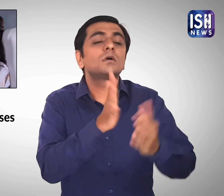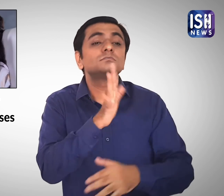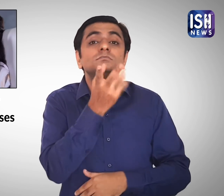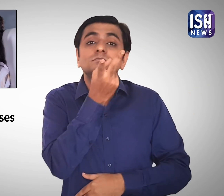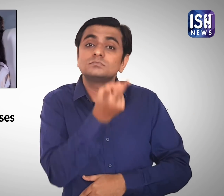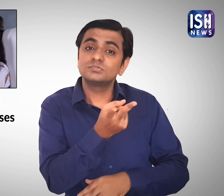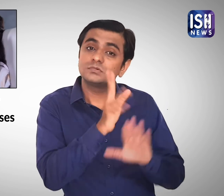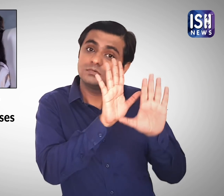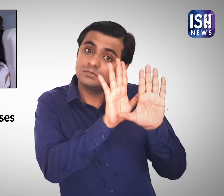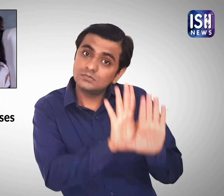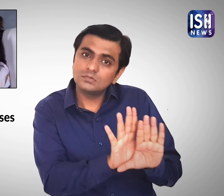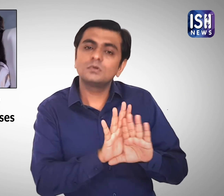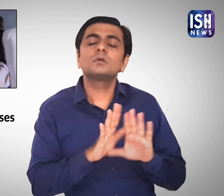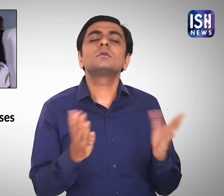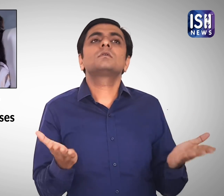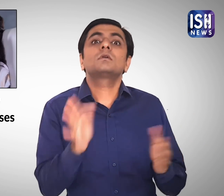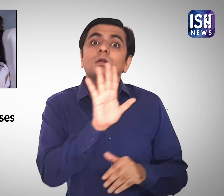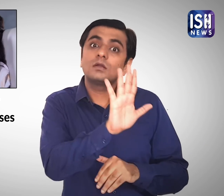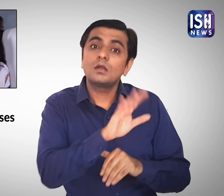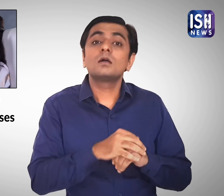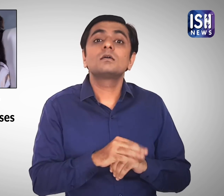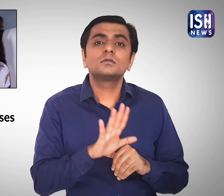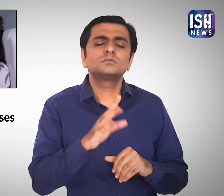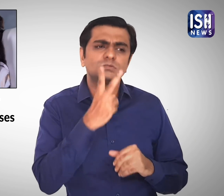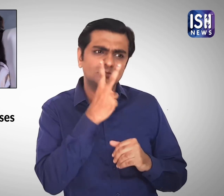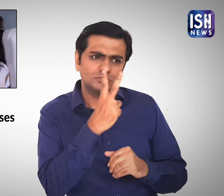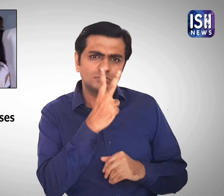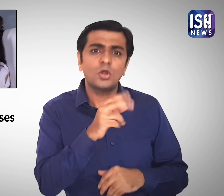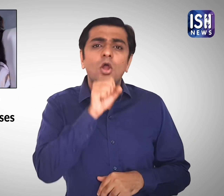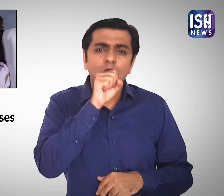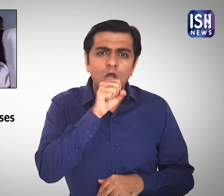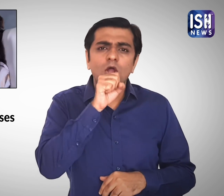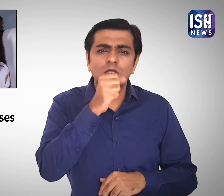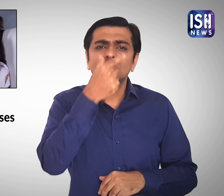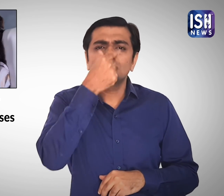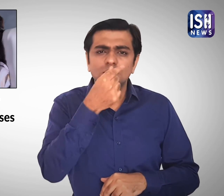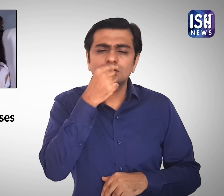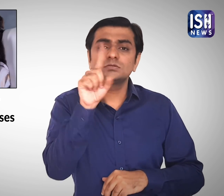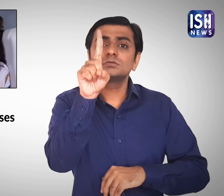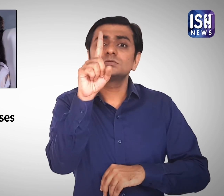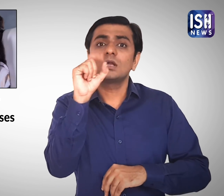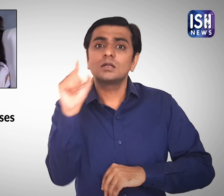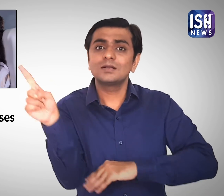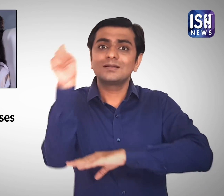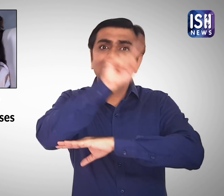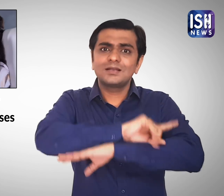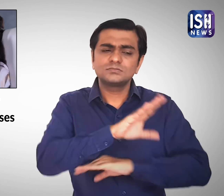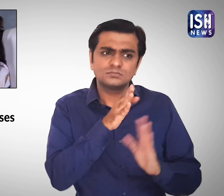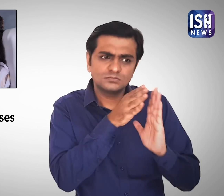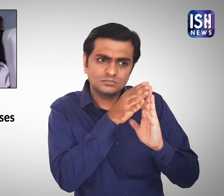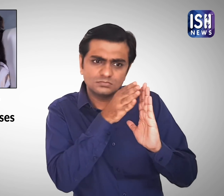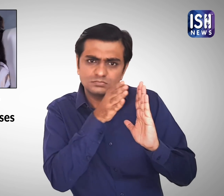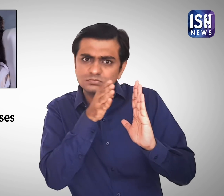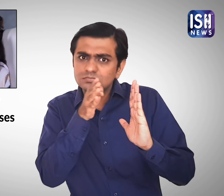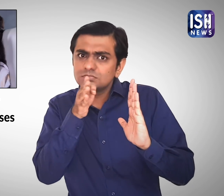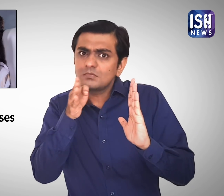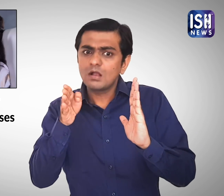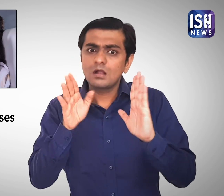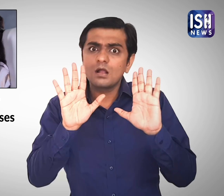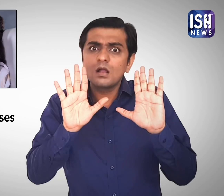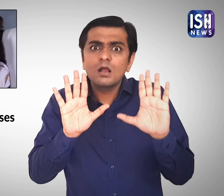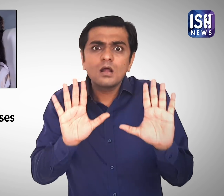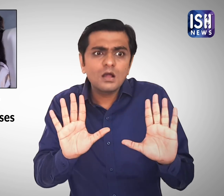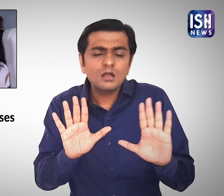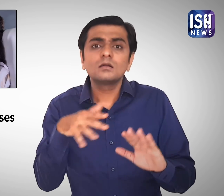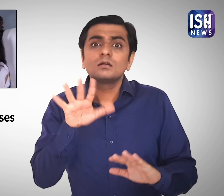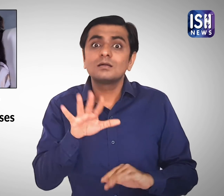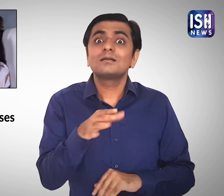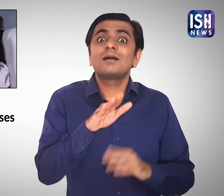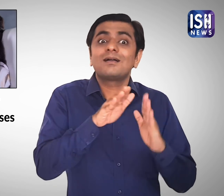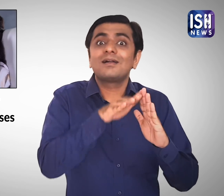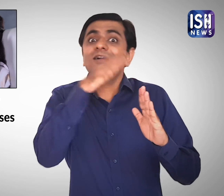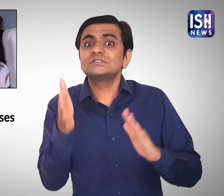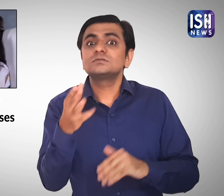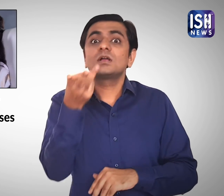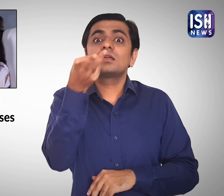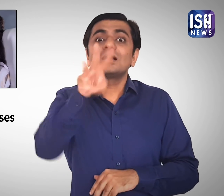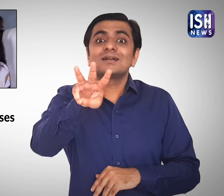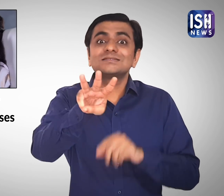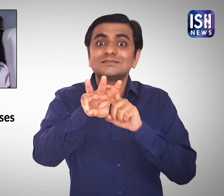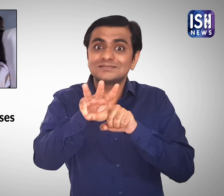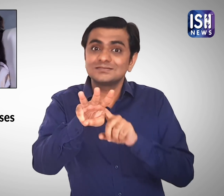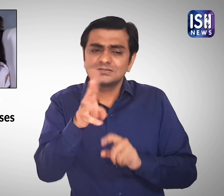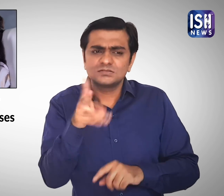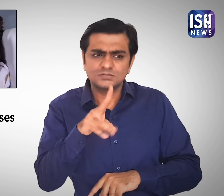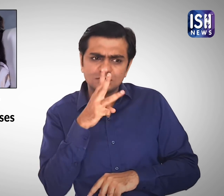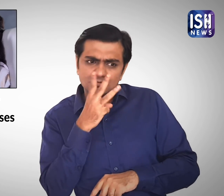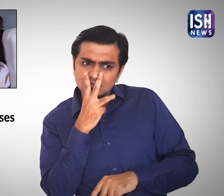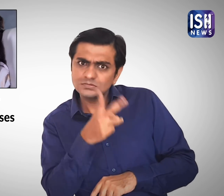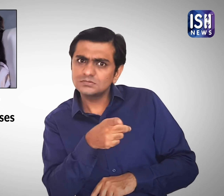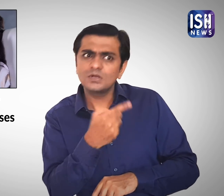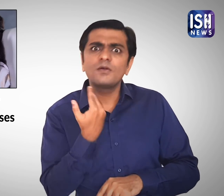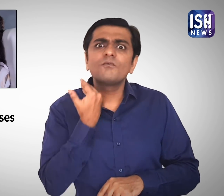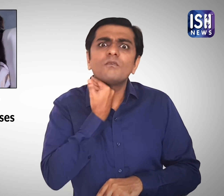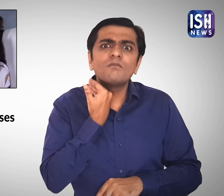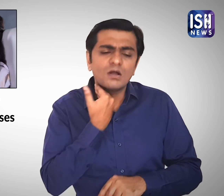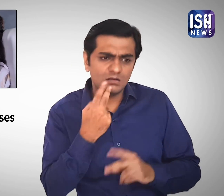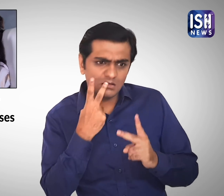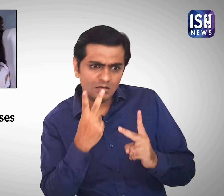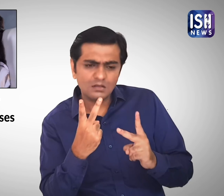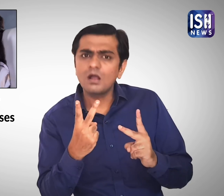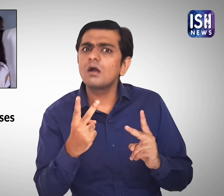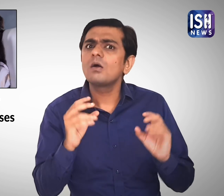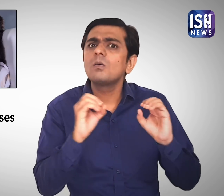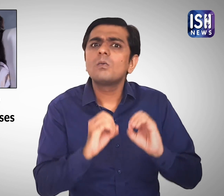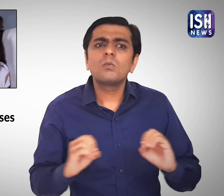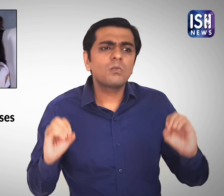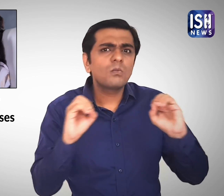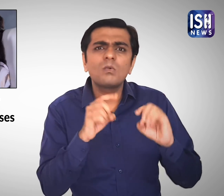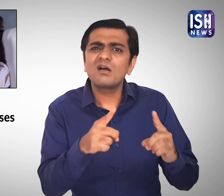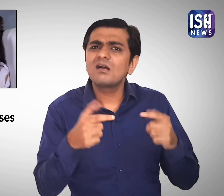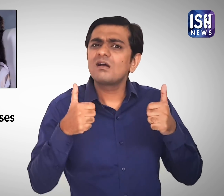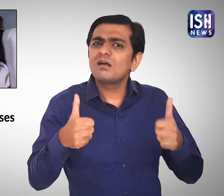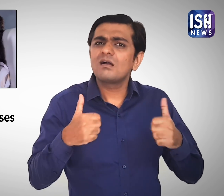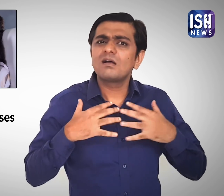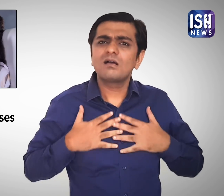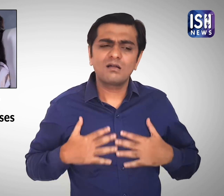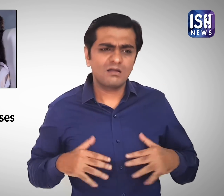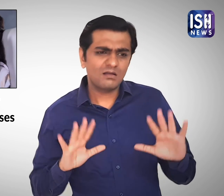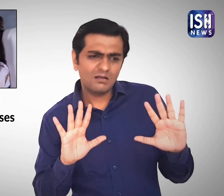If 10 days after the start of the symptoms, they do not have a fever for 3 days,